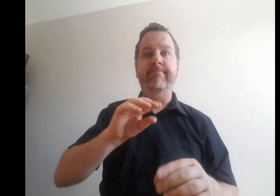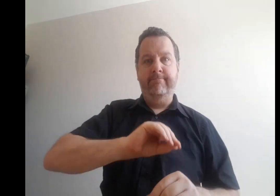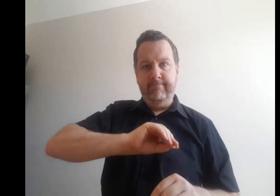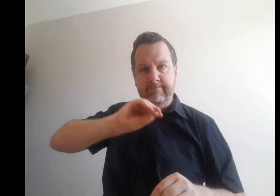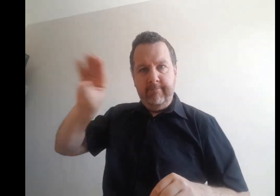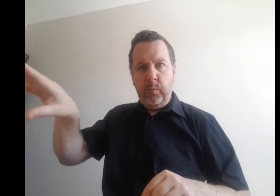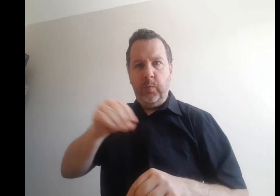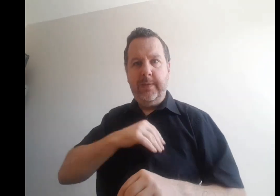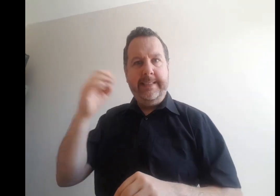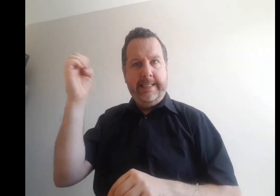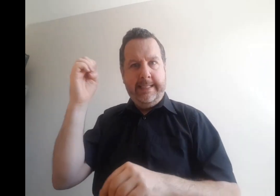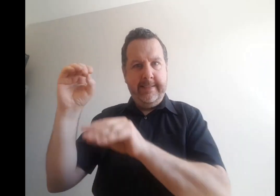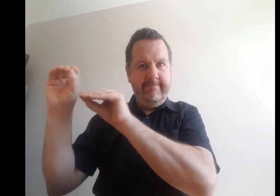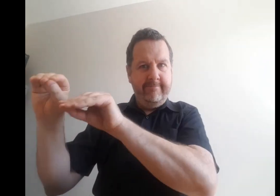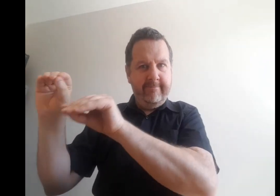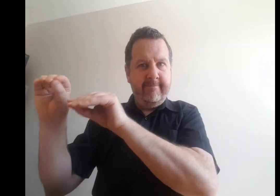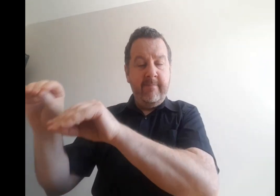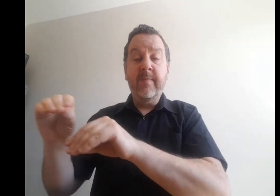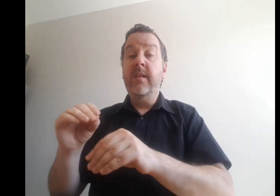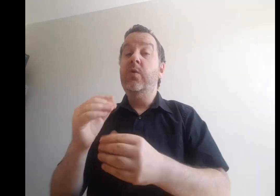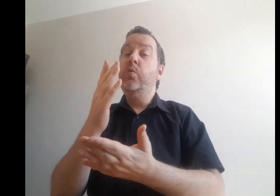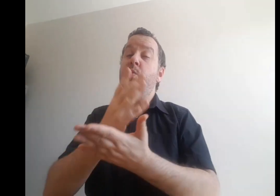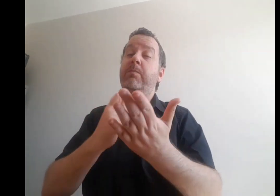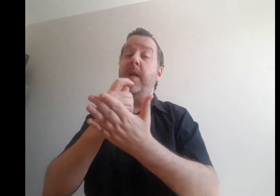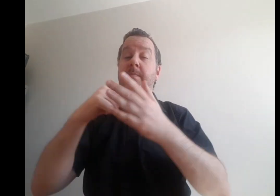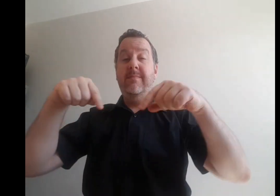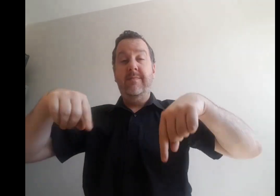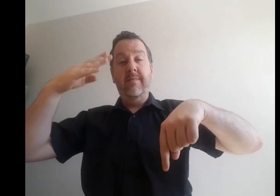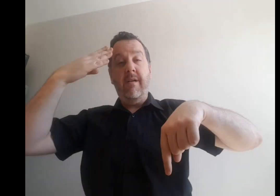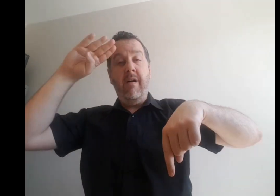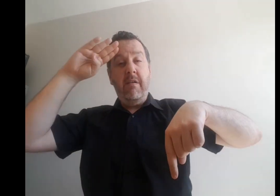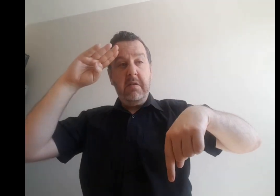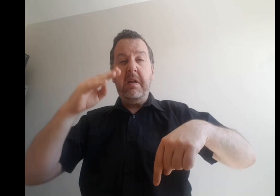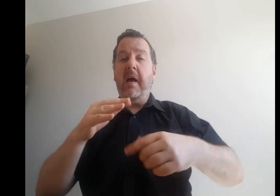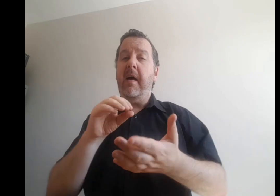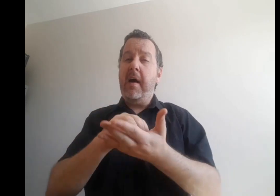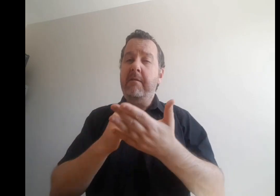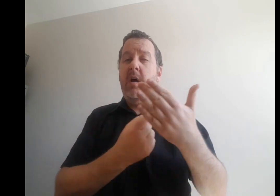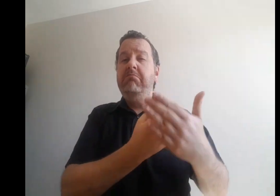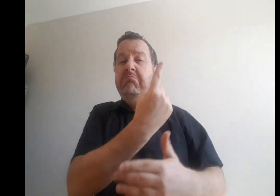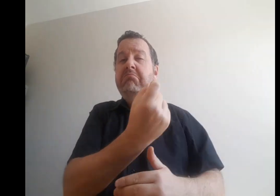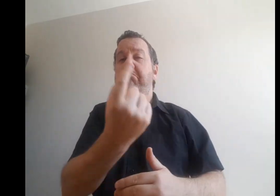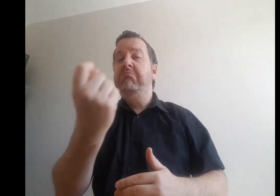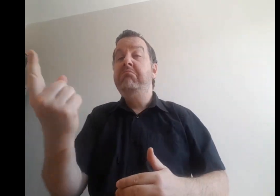But what you also had, every so often, was examples arising in Ireland